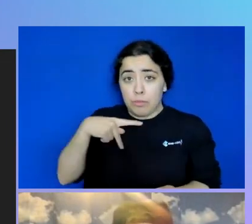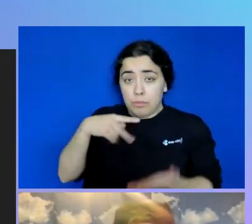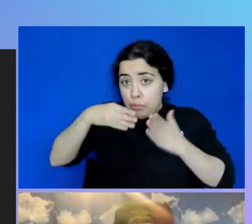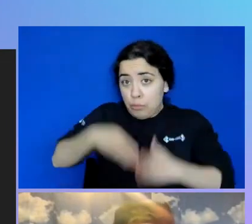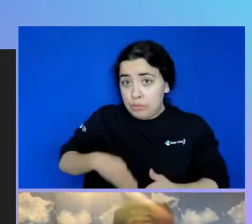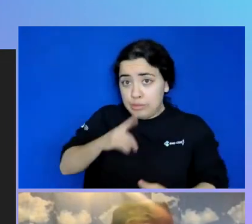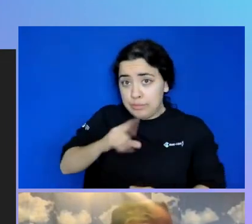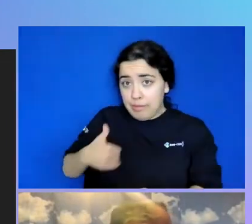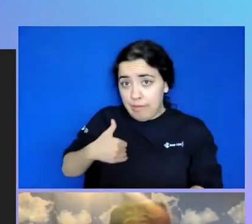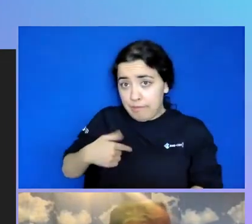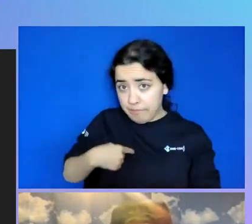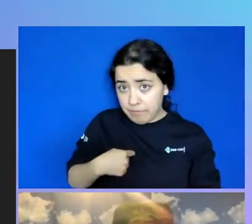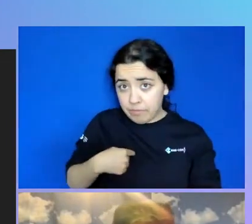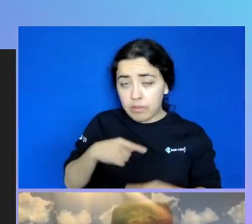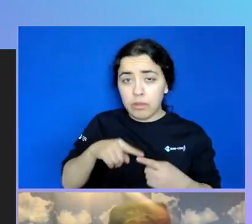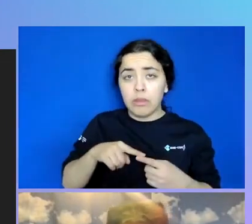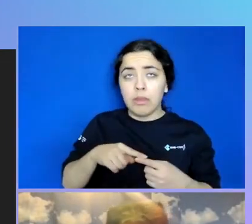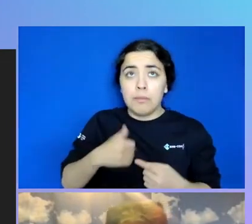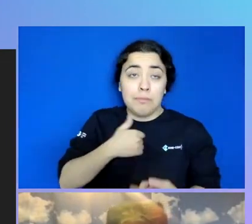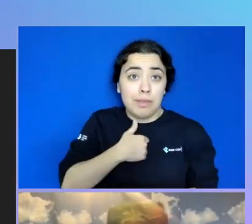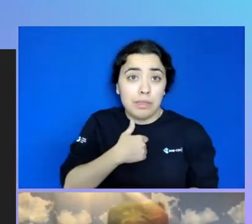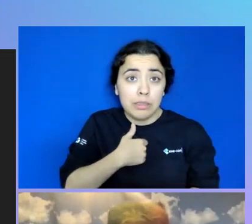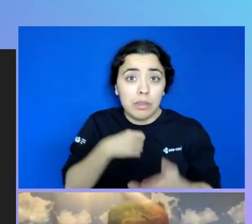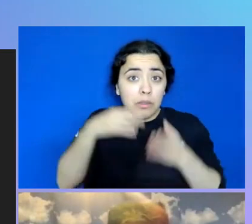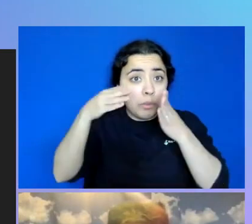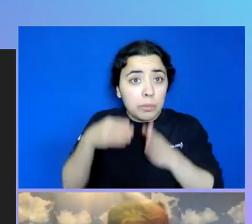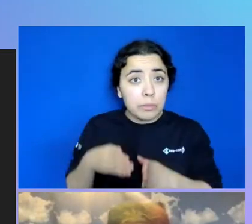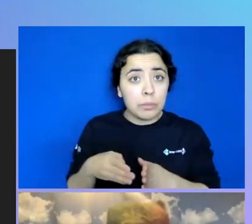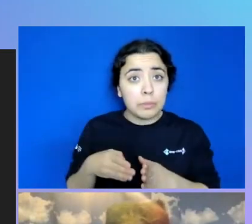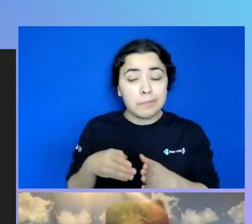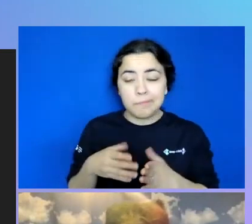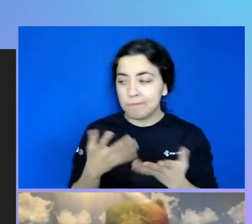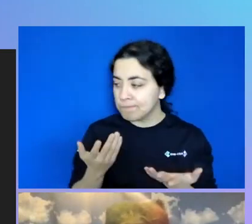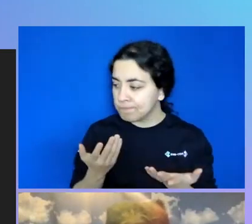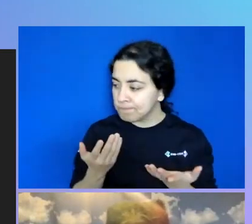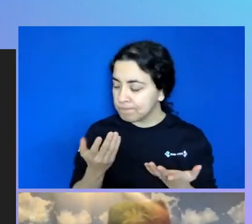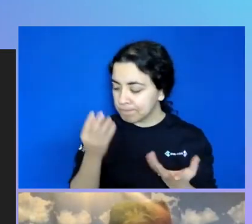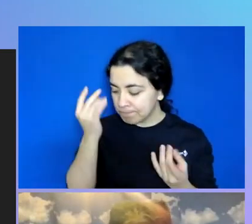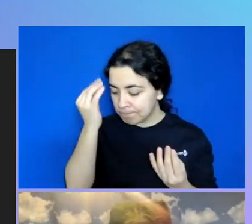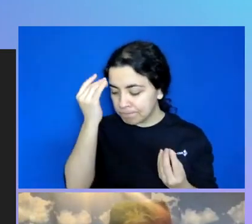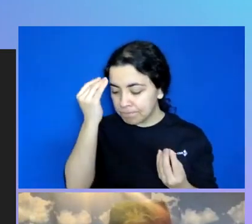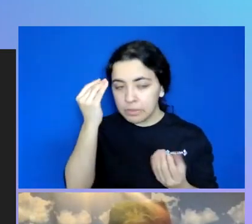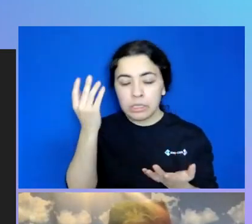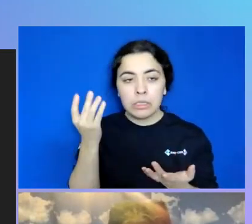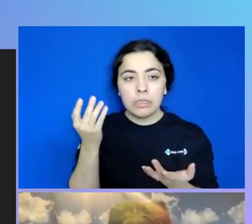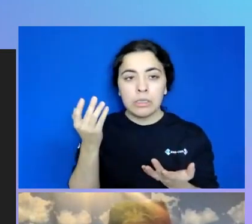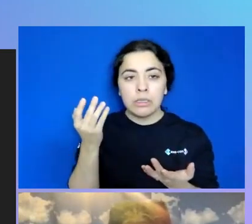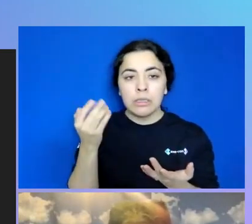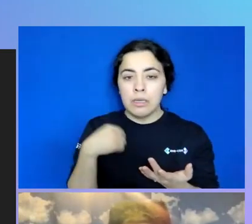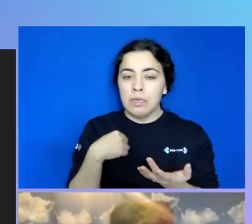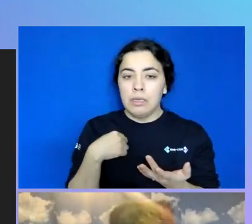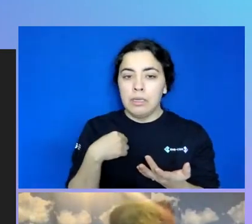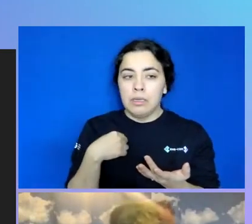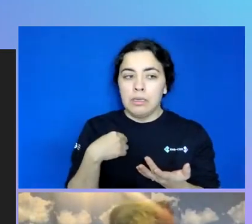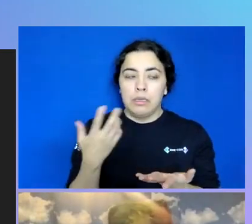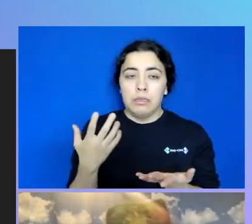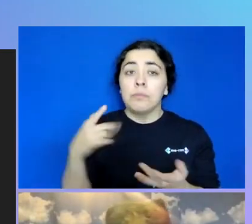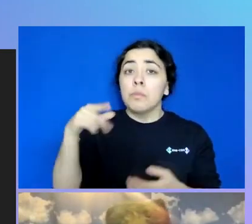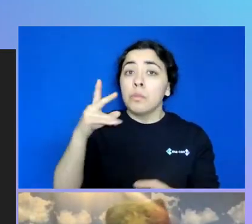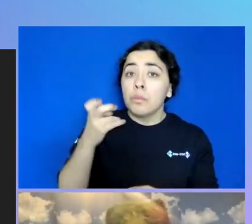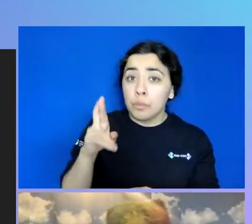me being a person. Uh that is.